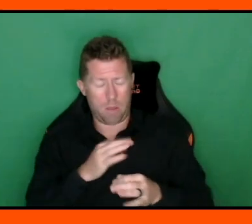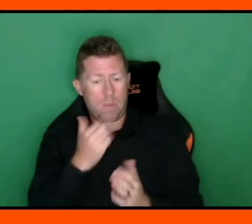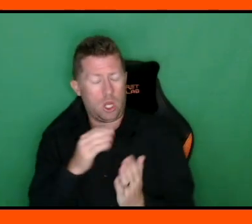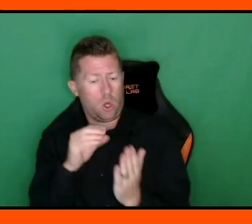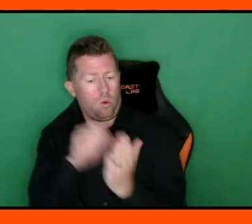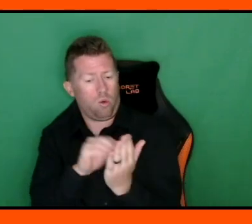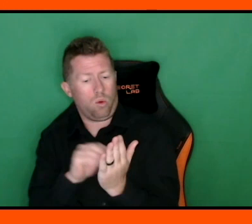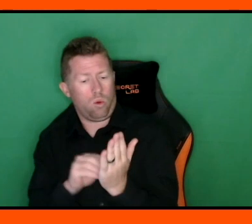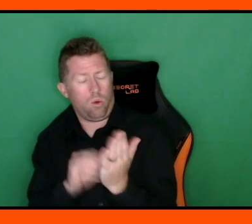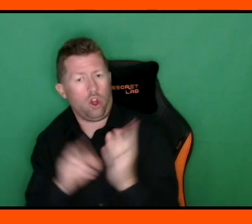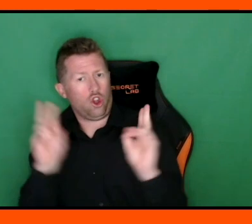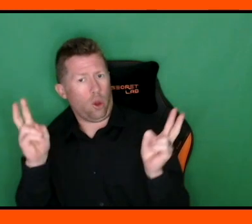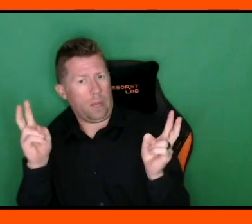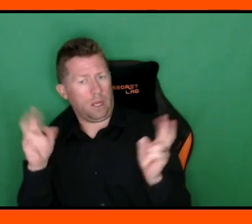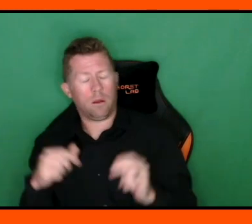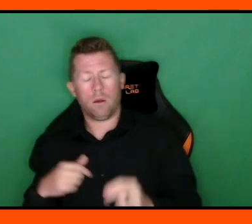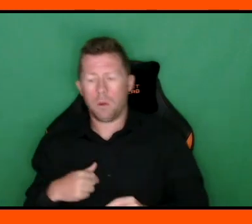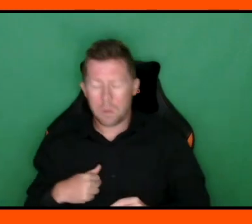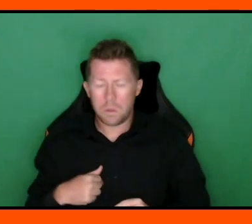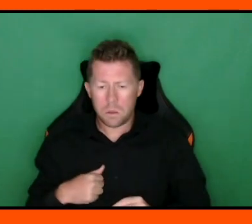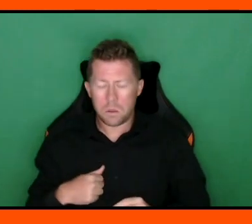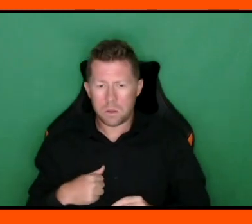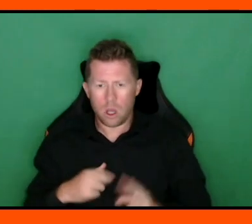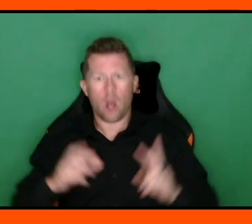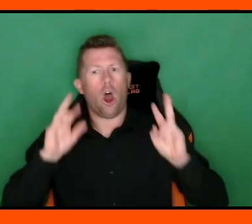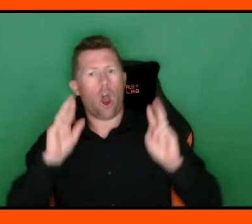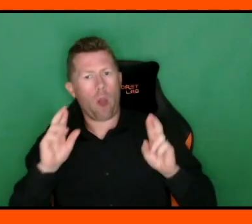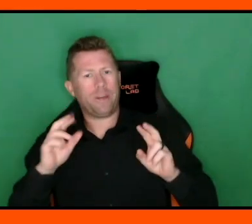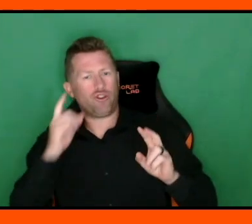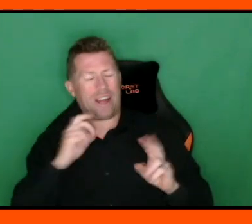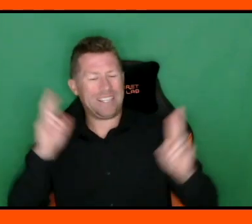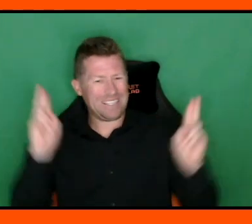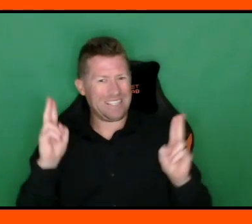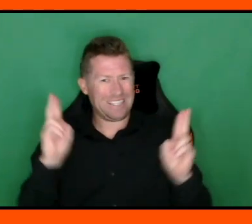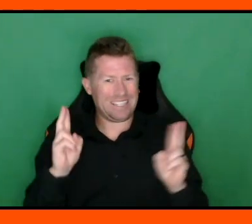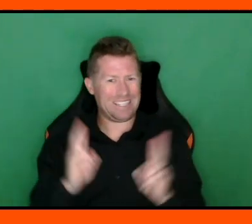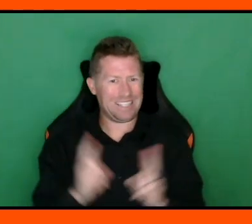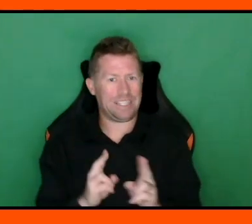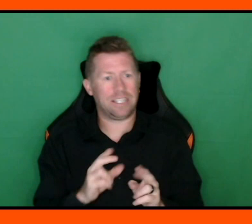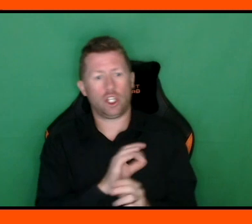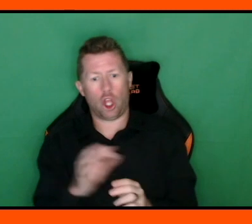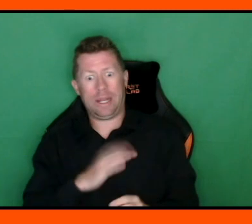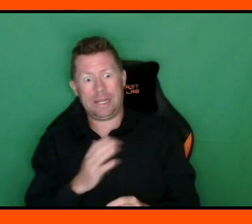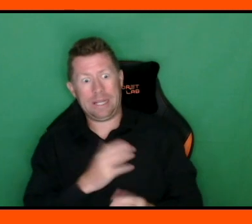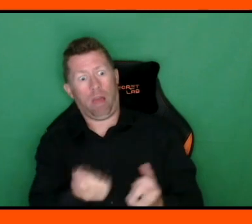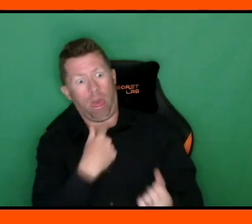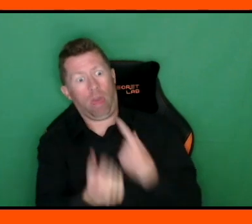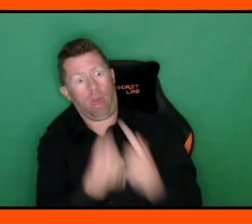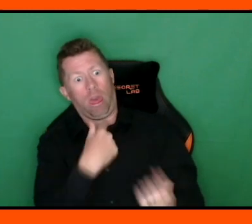We’re really hoping it will reduce the burden on those to have to put in submissions again. I just want to make it very clear though